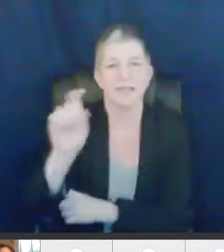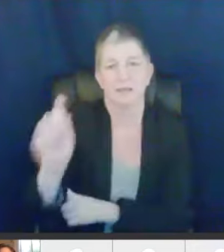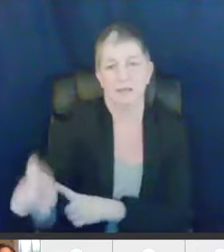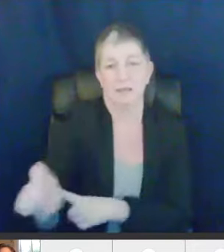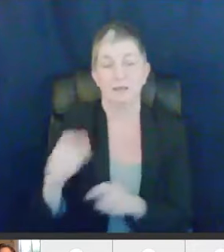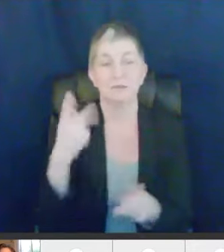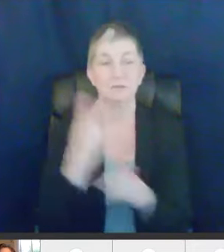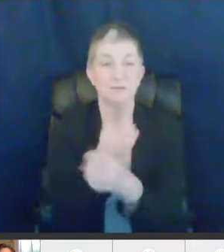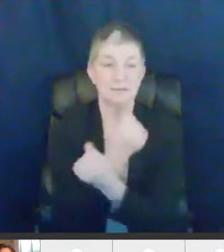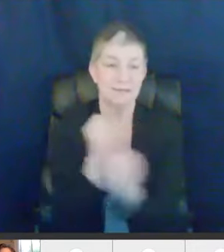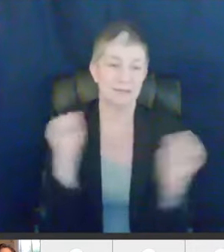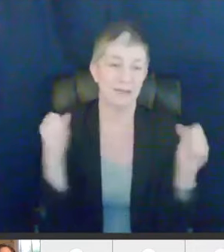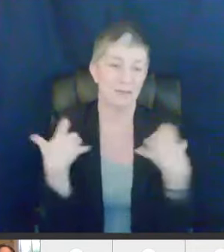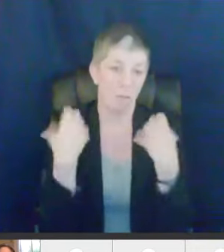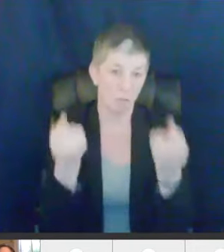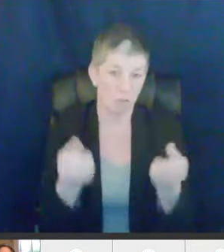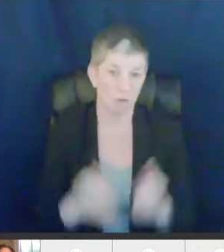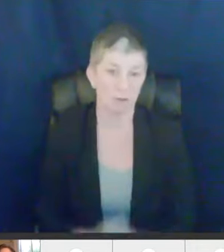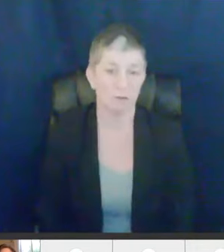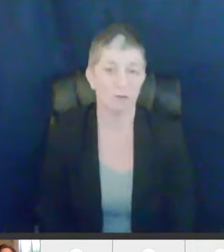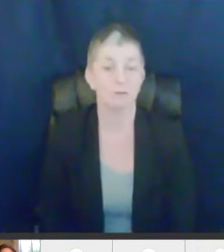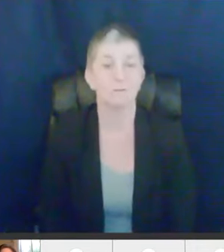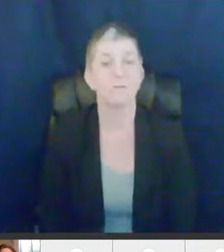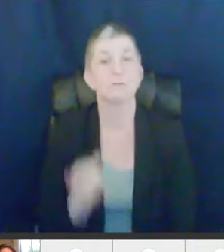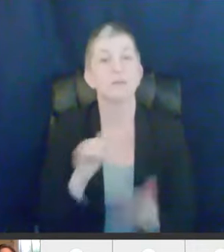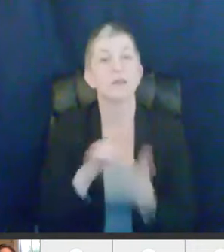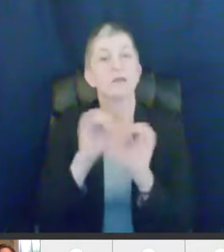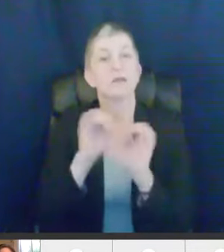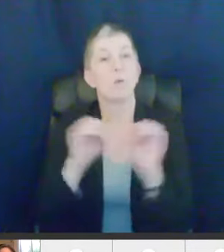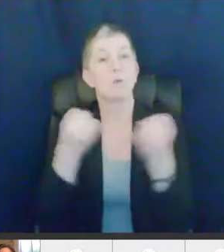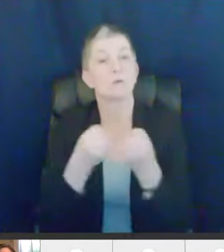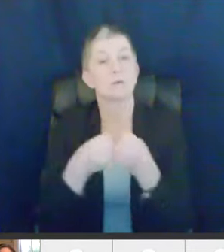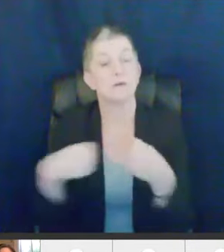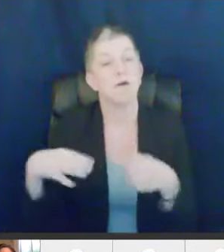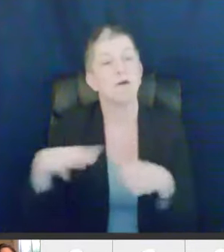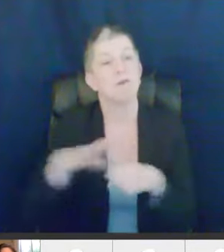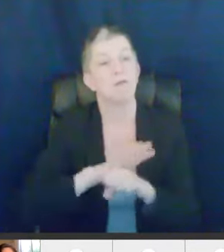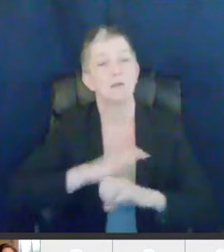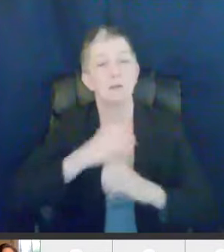and healthy these organizations are fully equipped equipped to reach our